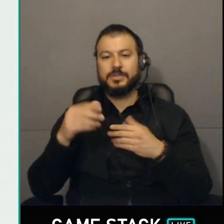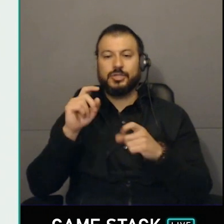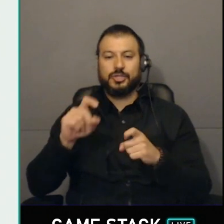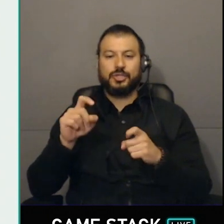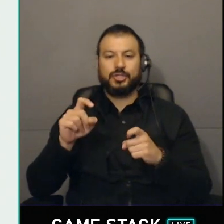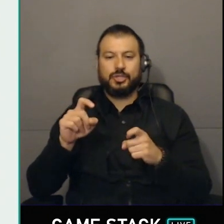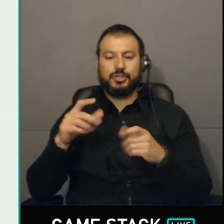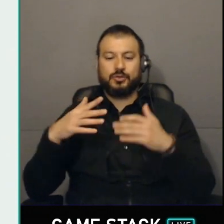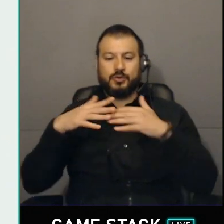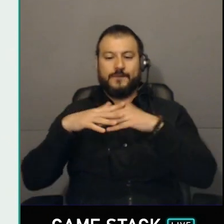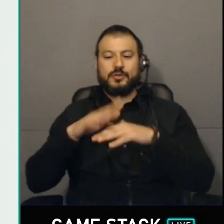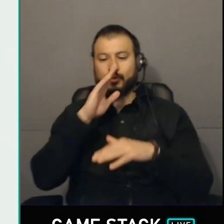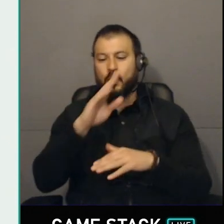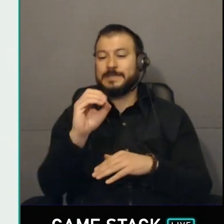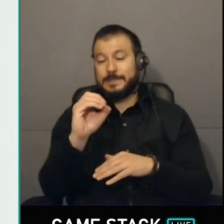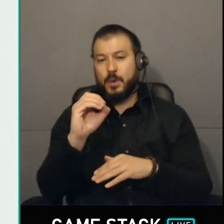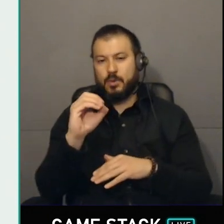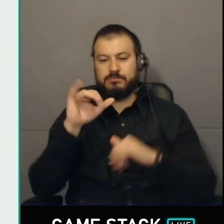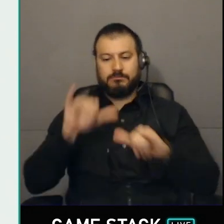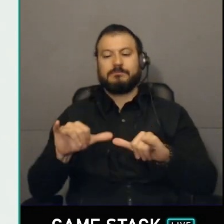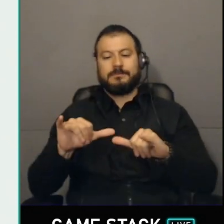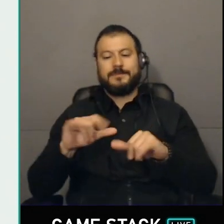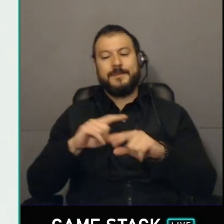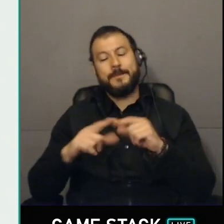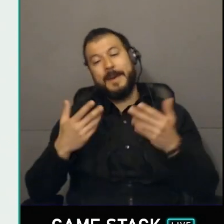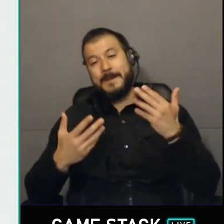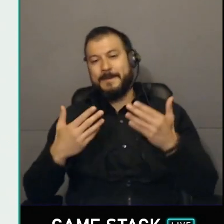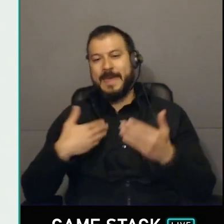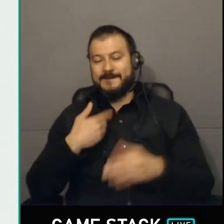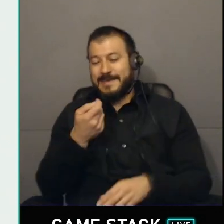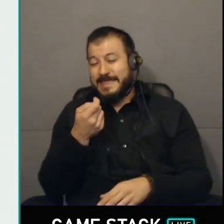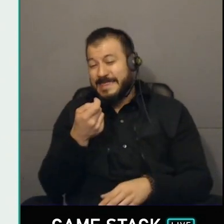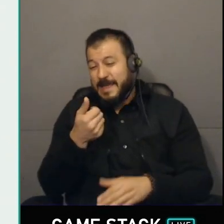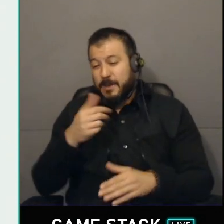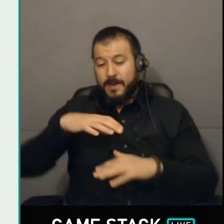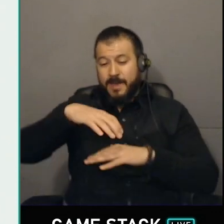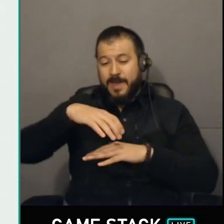but it might end up having a residual angular component that we don't really want.